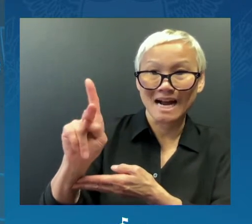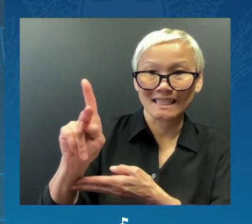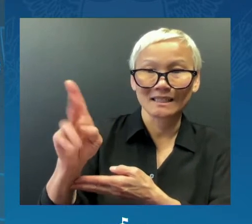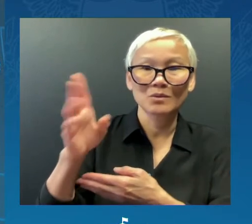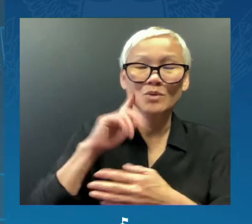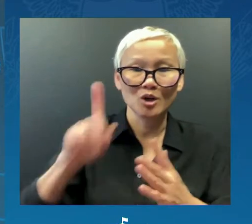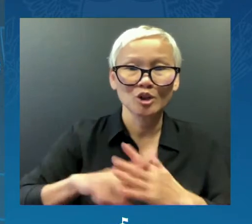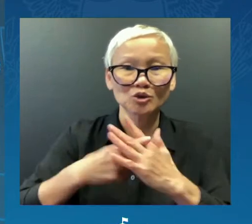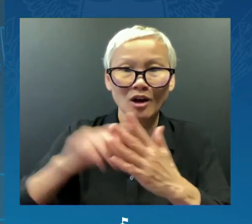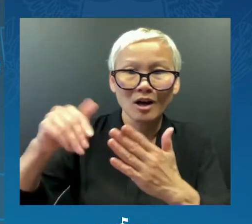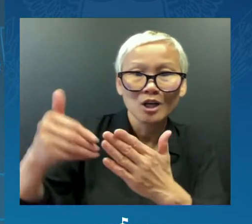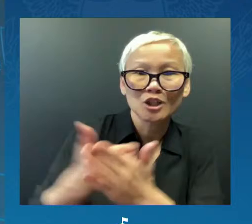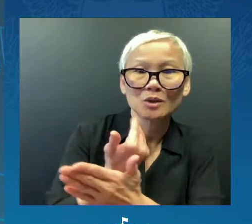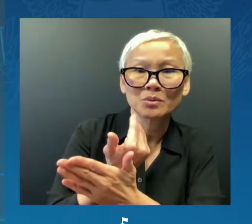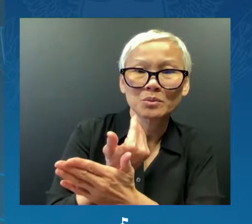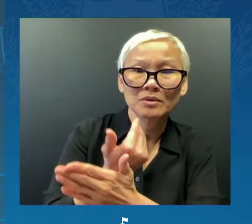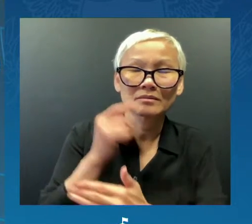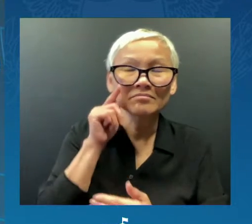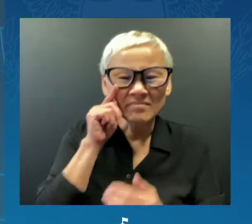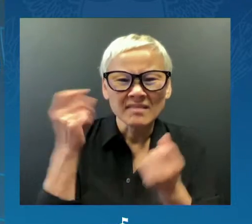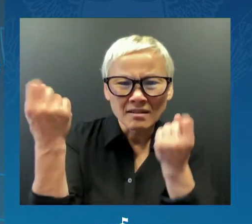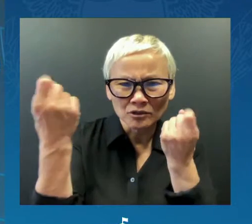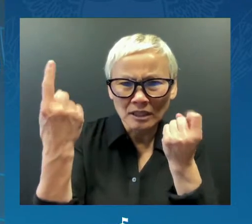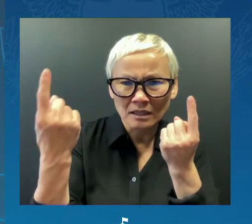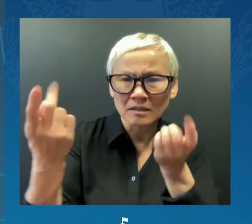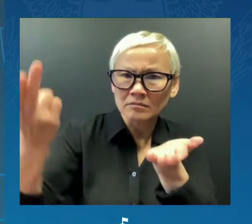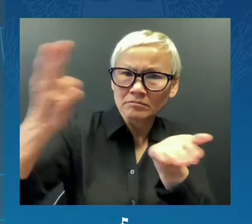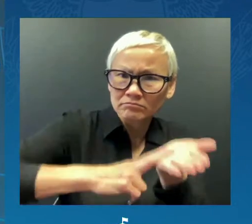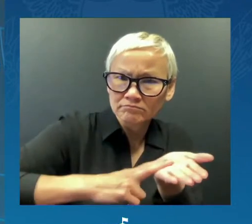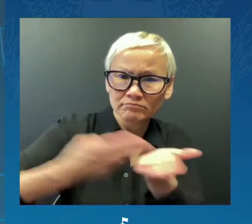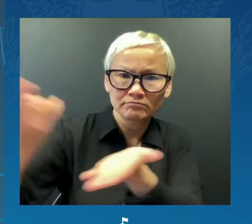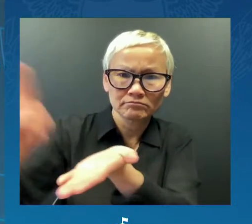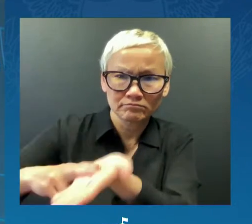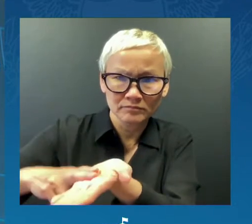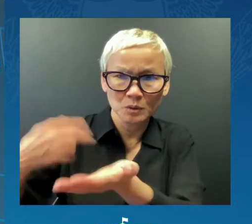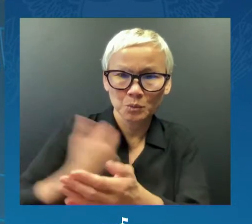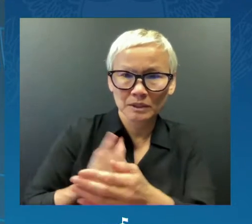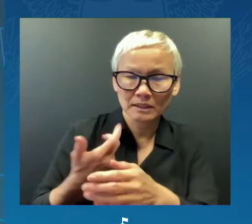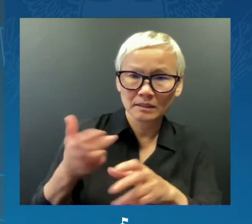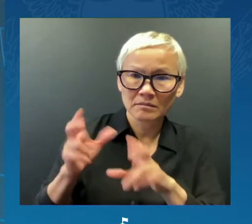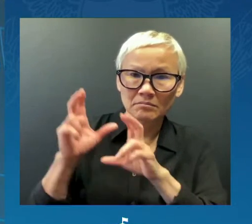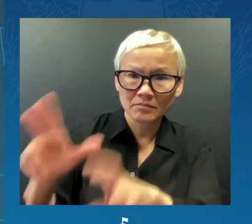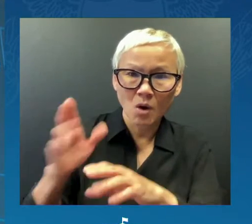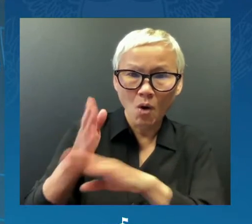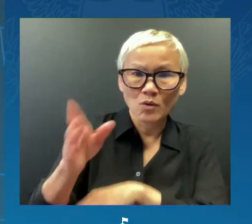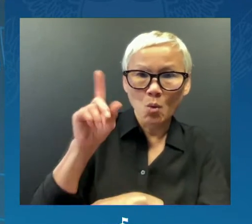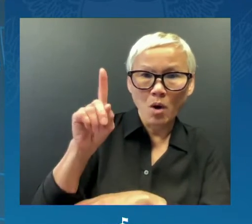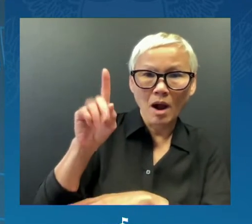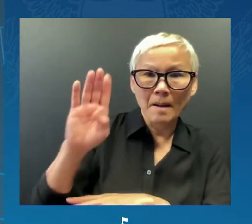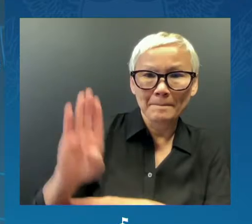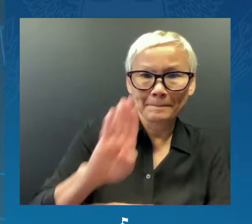whereby we will provide more than $1 billion to finance American commercial investment in Africa.